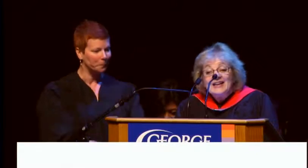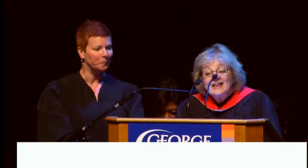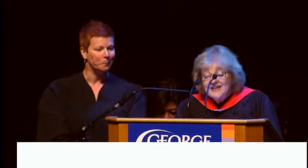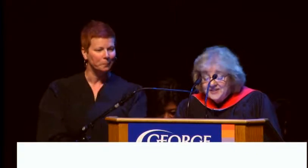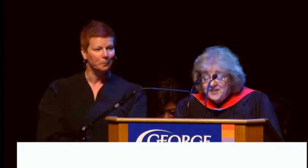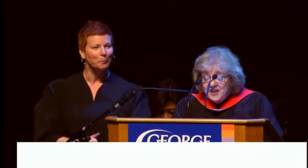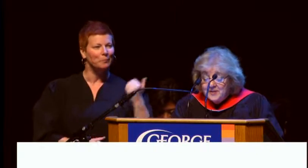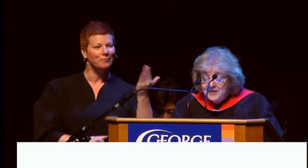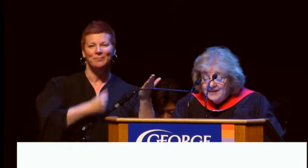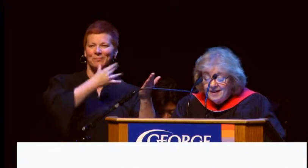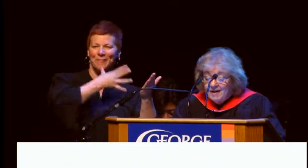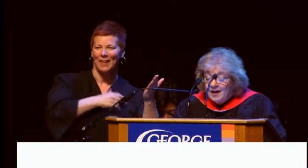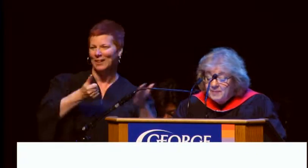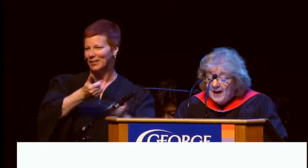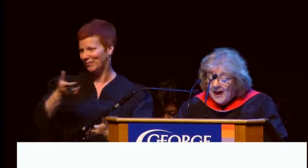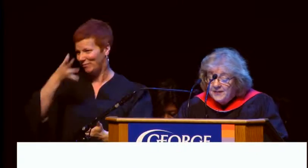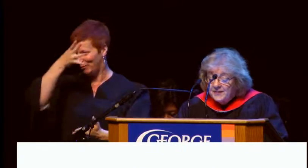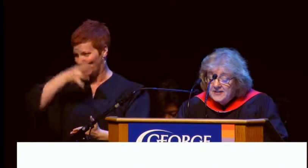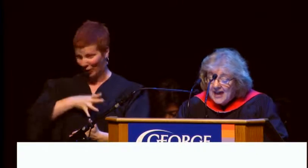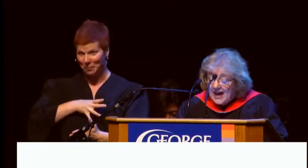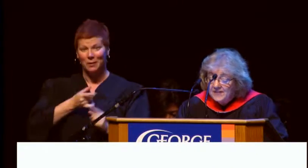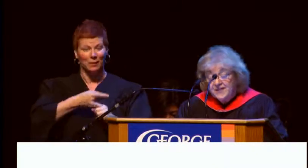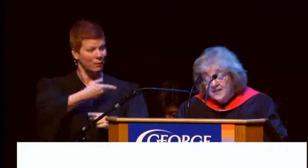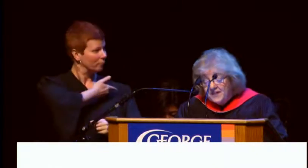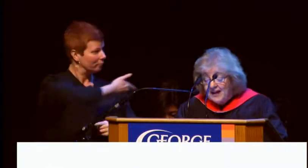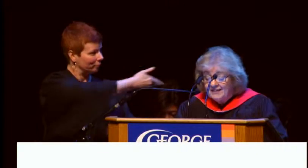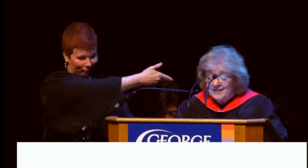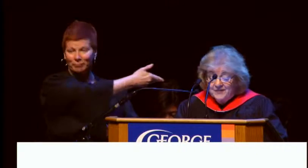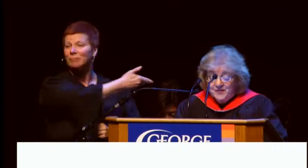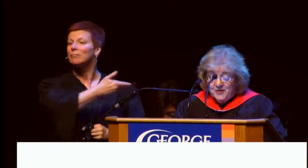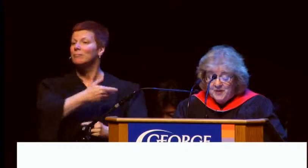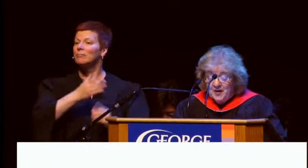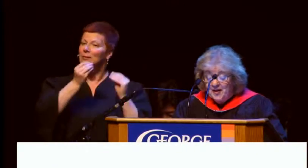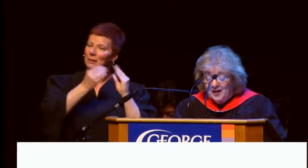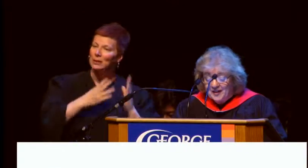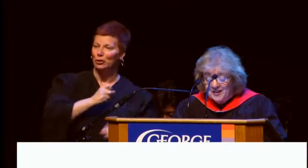LADIES AND GENTLEMEN, ON BEHALF OF THE STAFF AND FACULTY OF GEORGE BROWN COLLEGE,